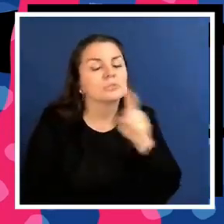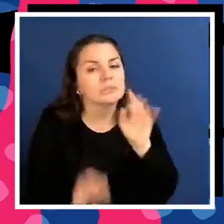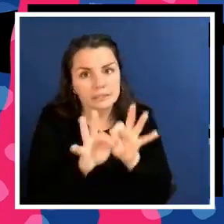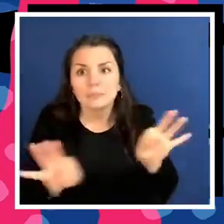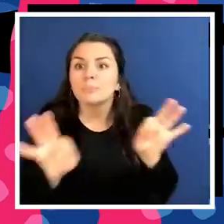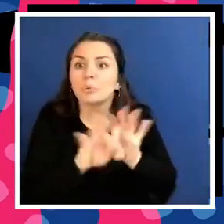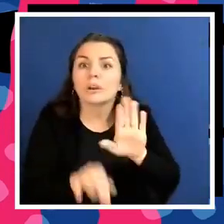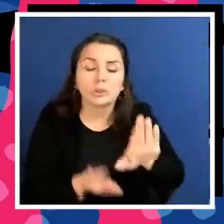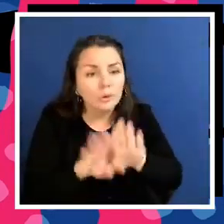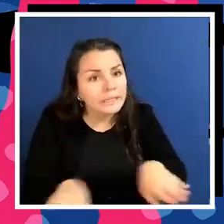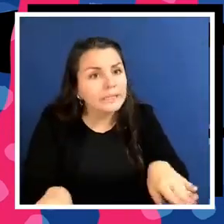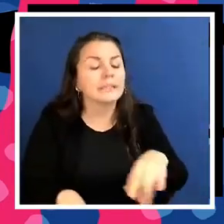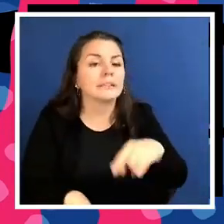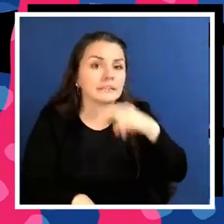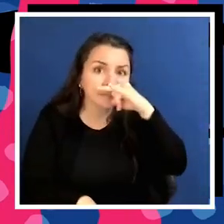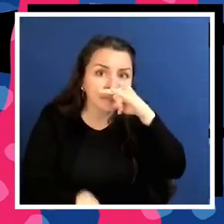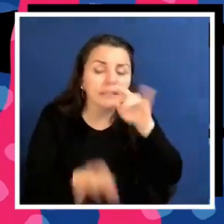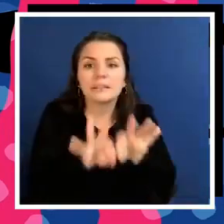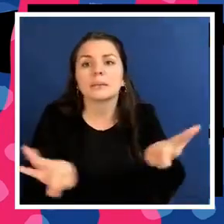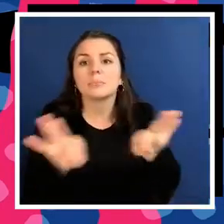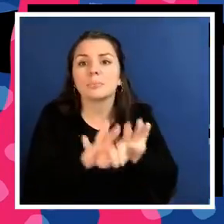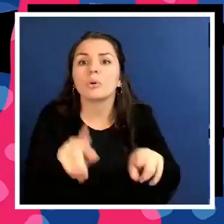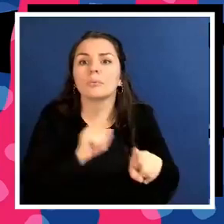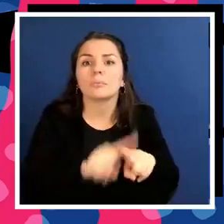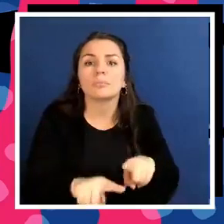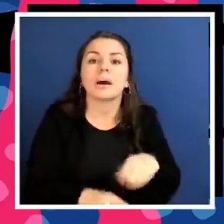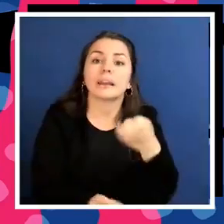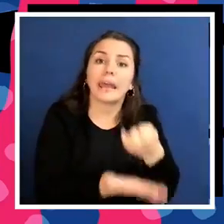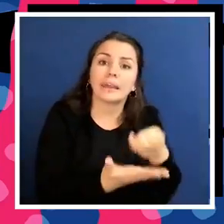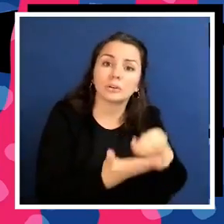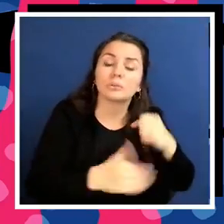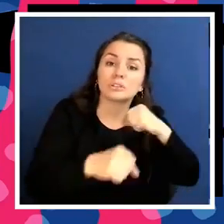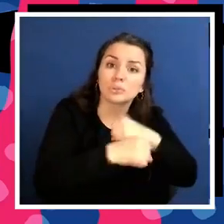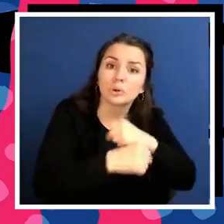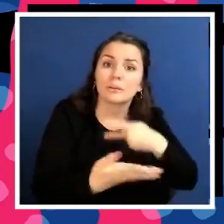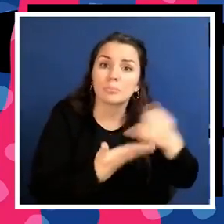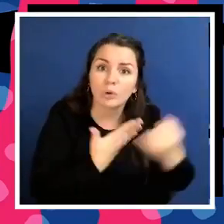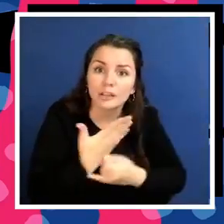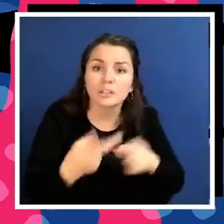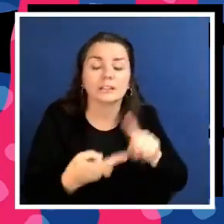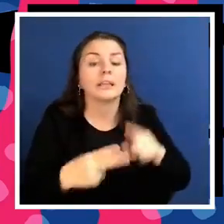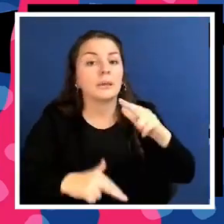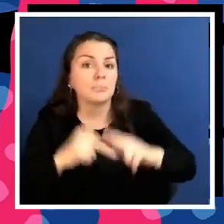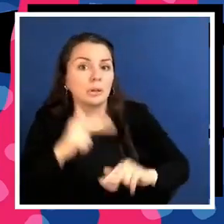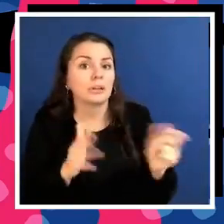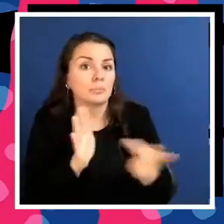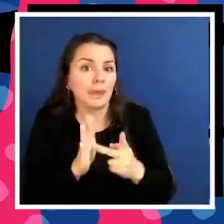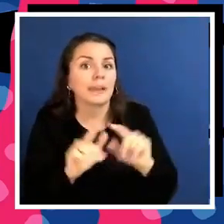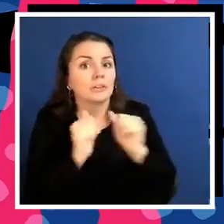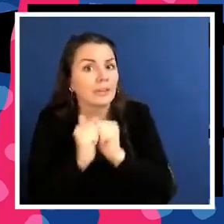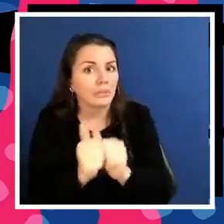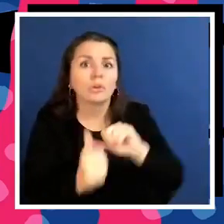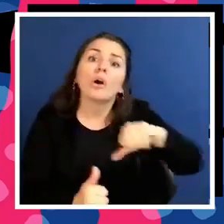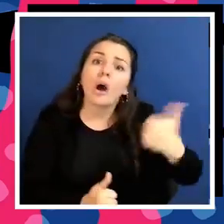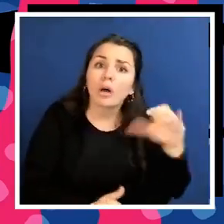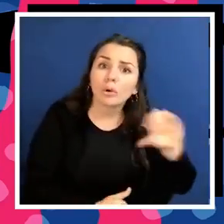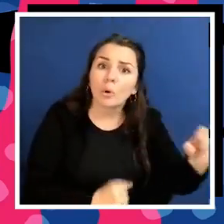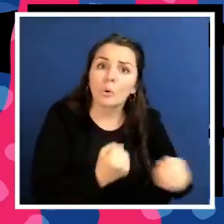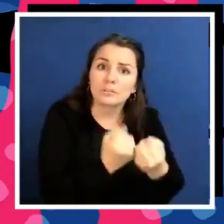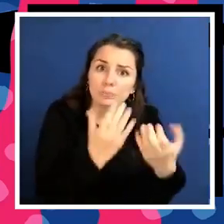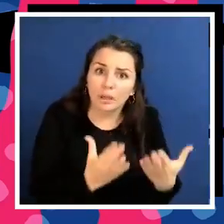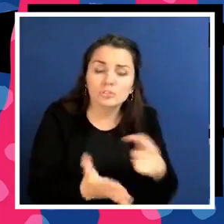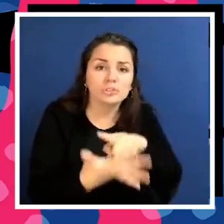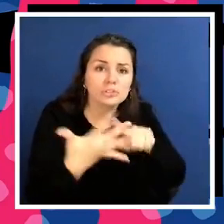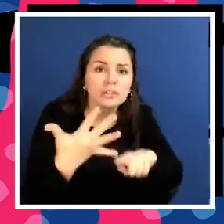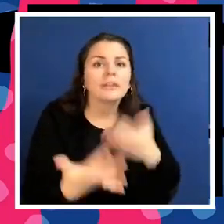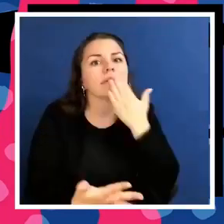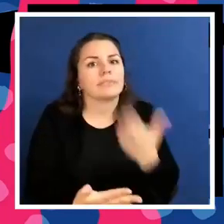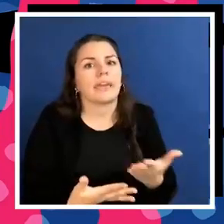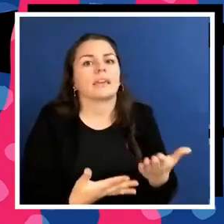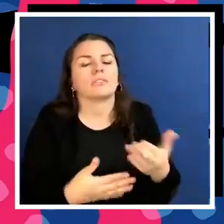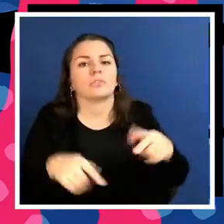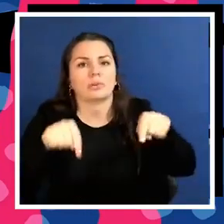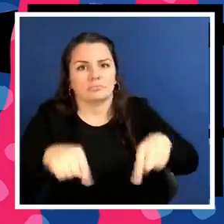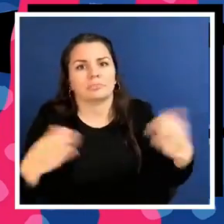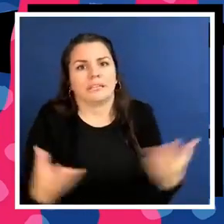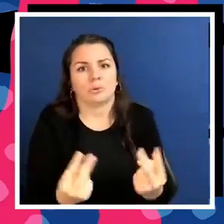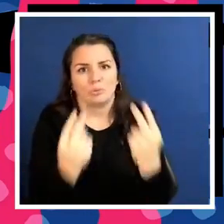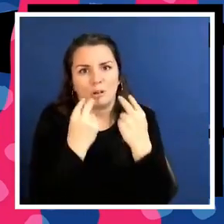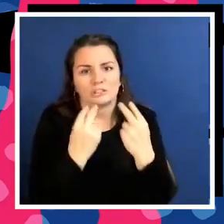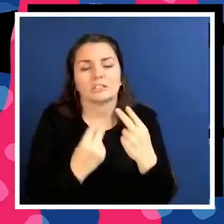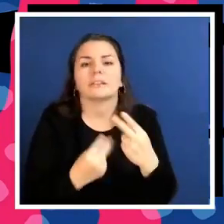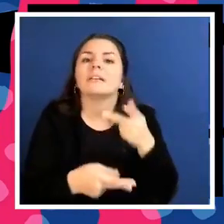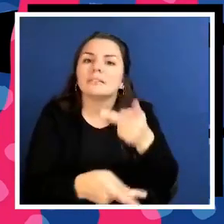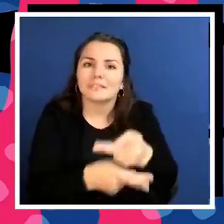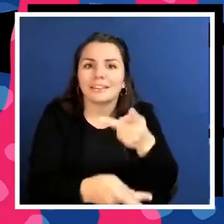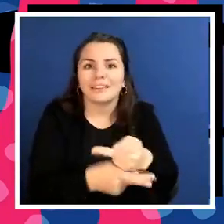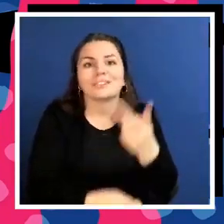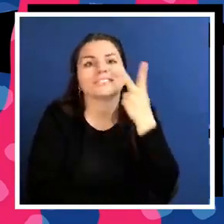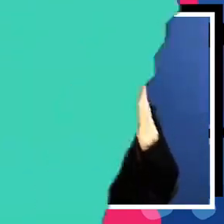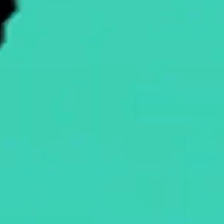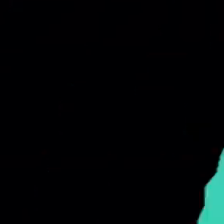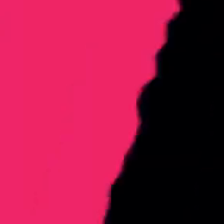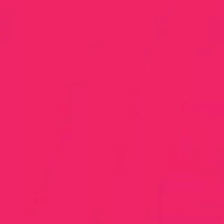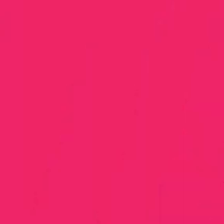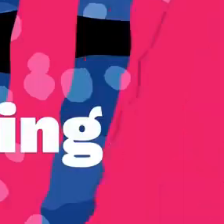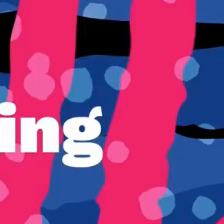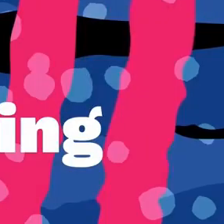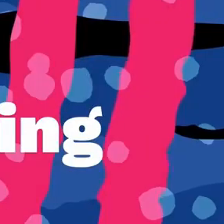THIS AMAZING LIBERATION.